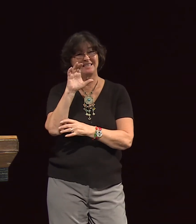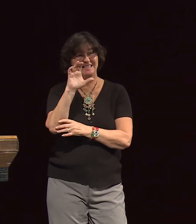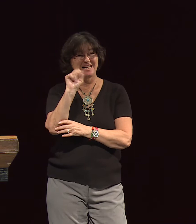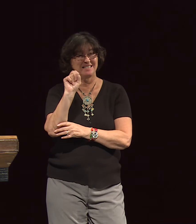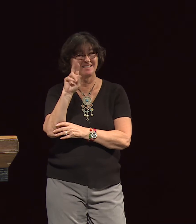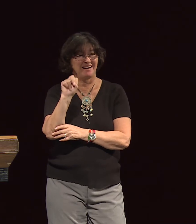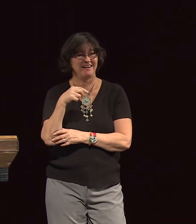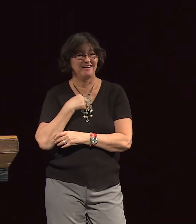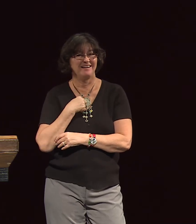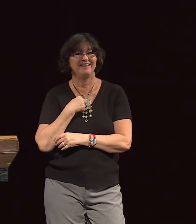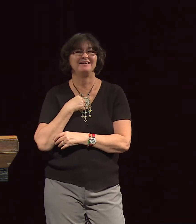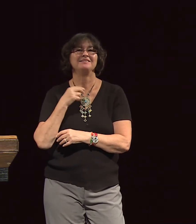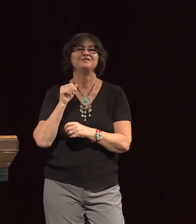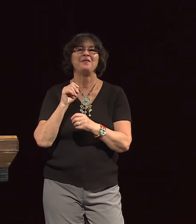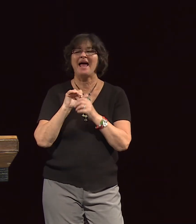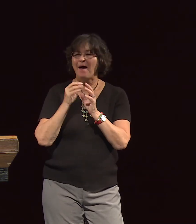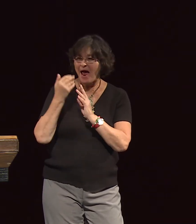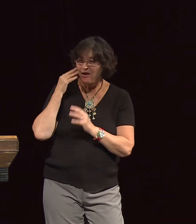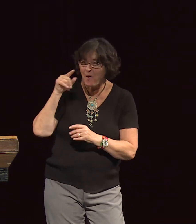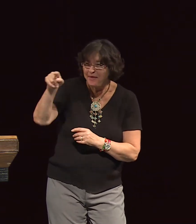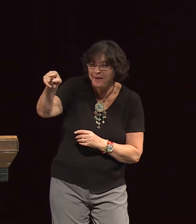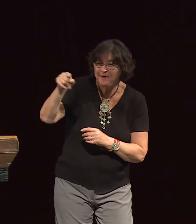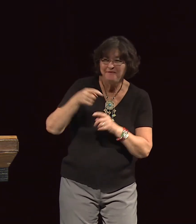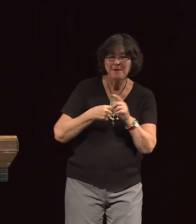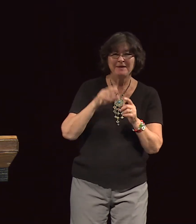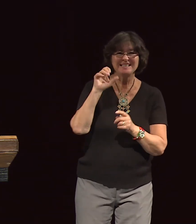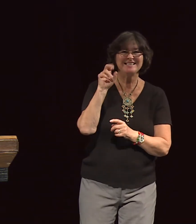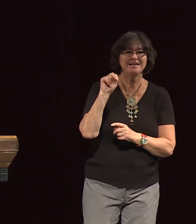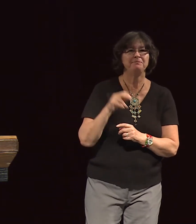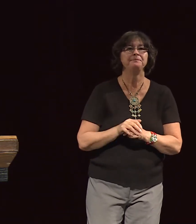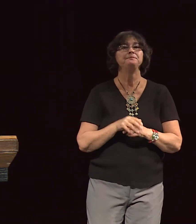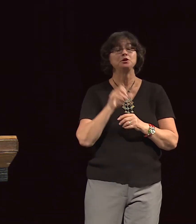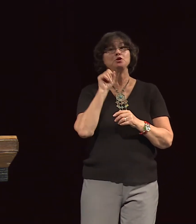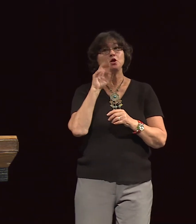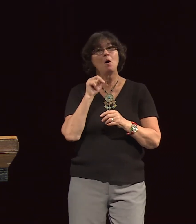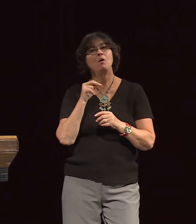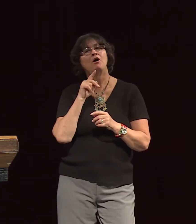when I was working at CSUN... um, that's how I know some people here from CSUN...